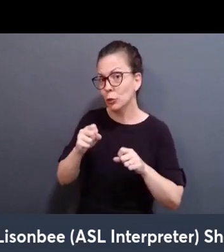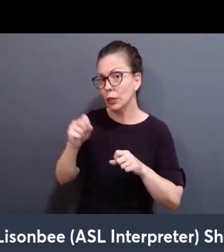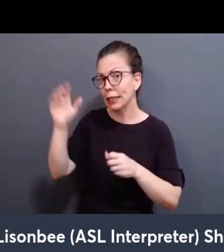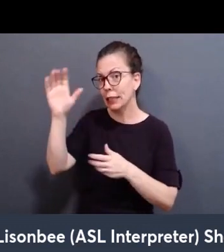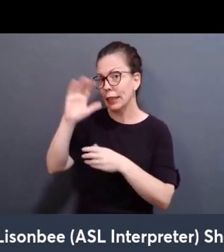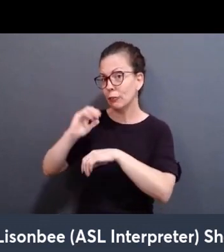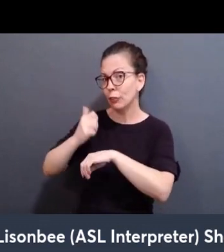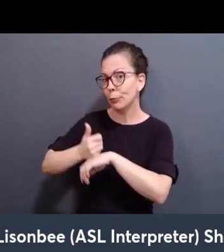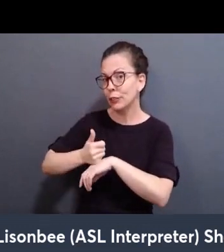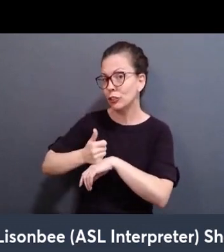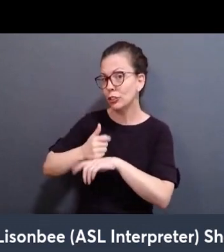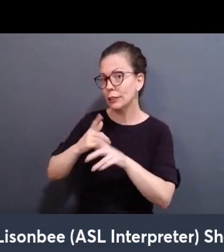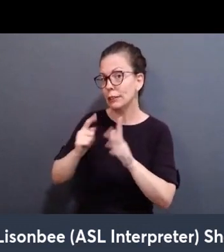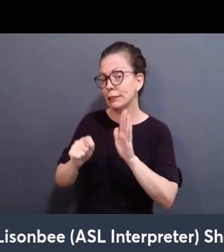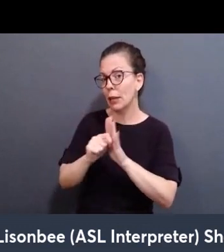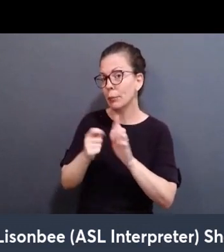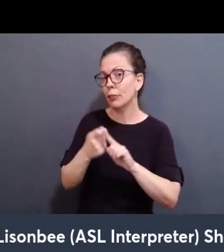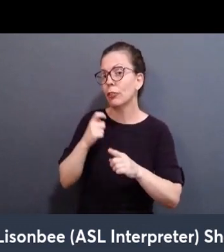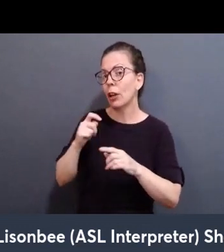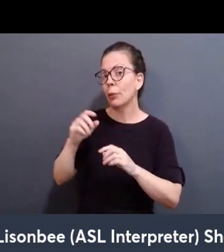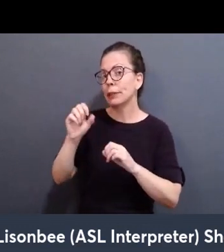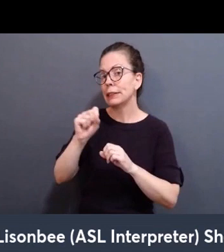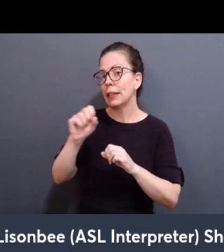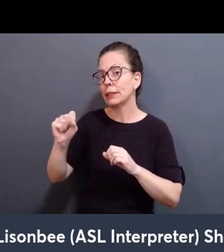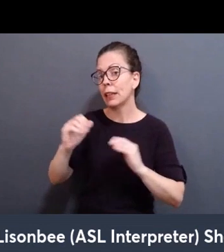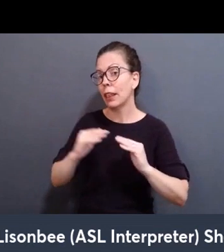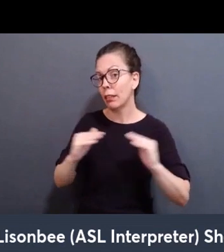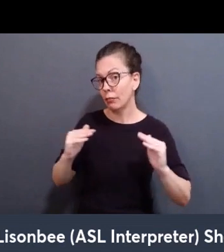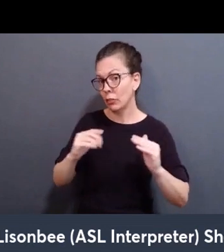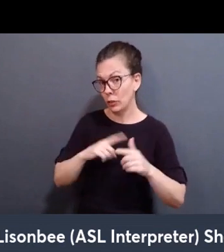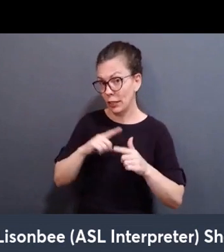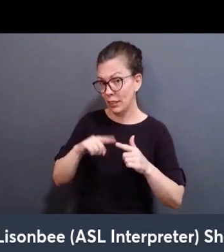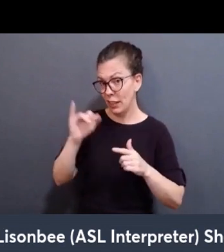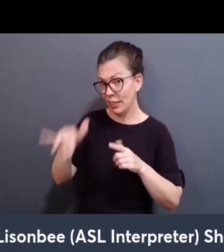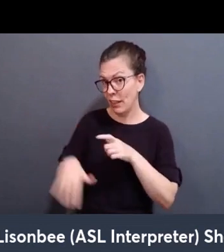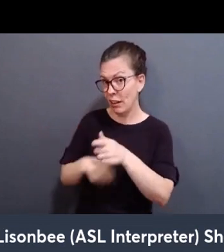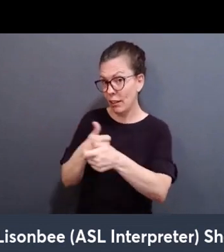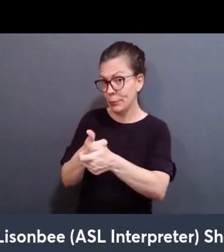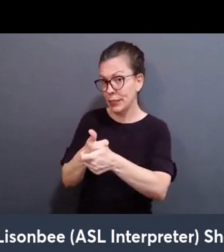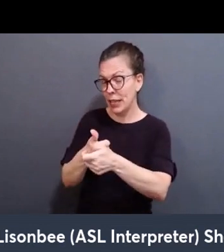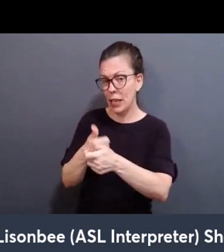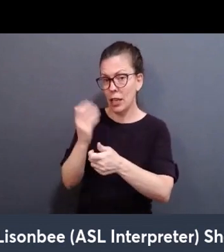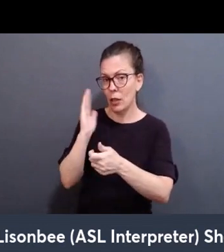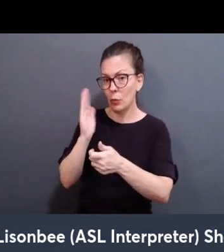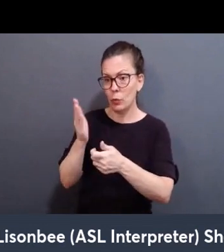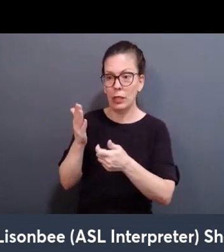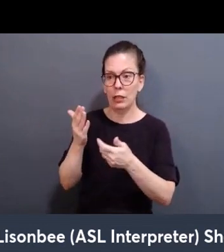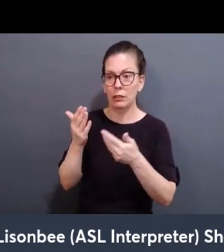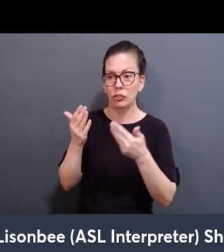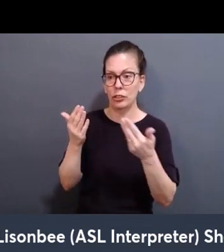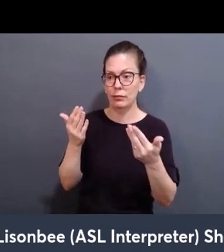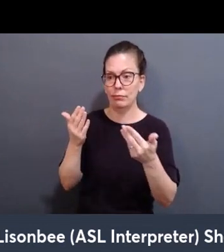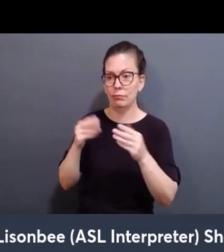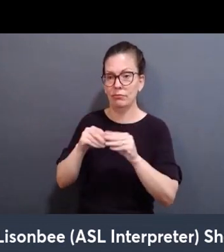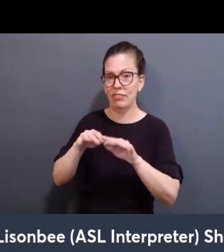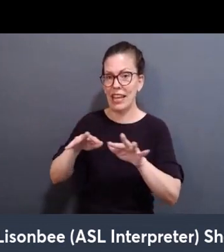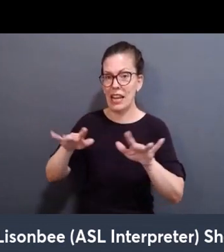from the StackSet level and then have those updates just fan out to all of those accounts